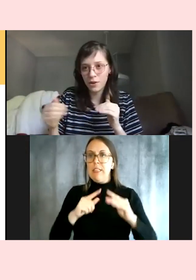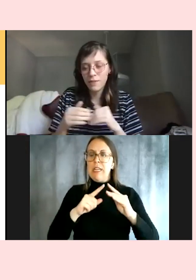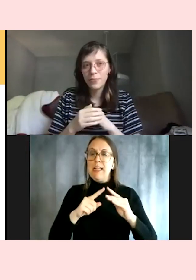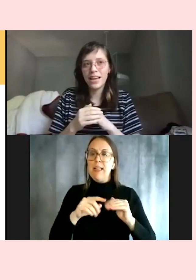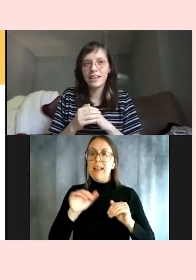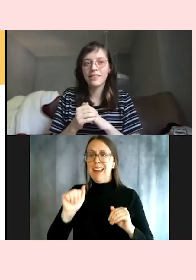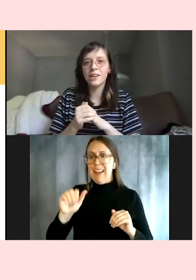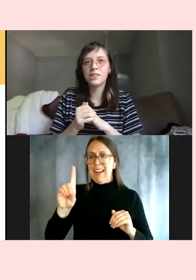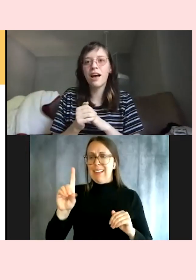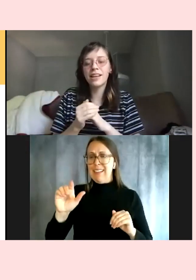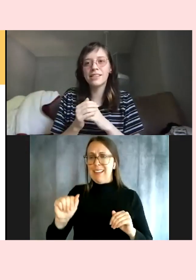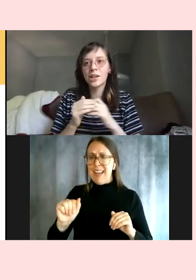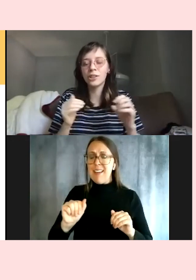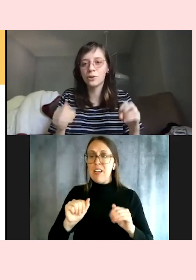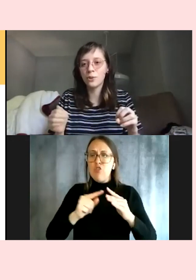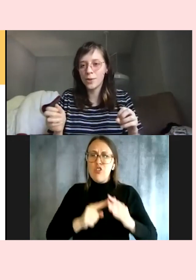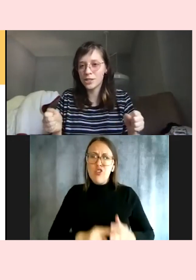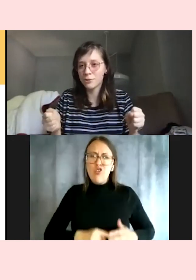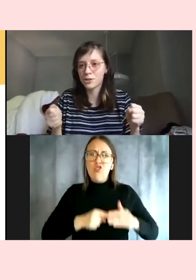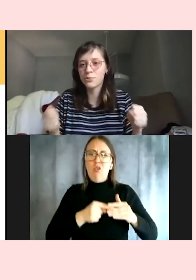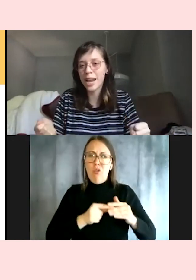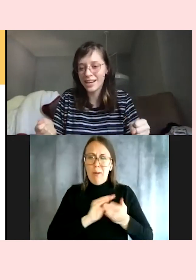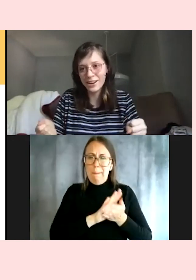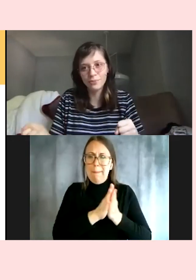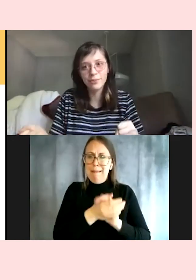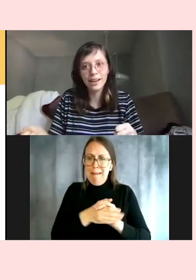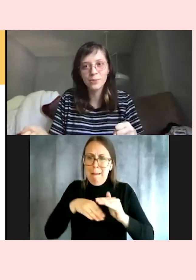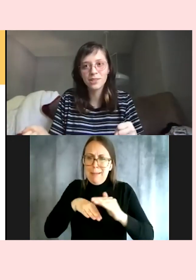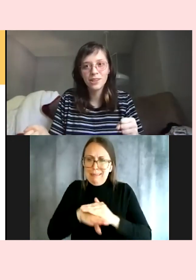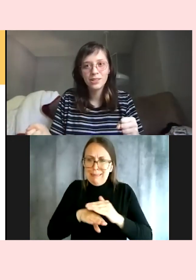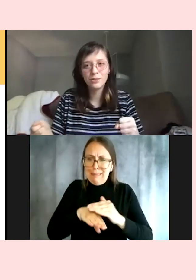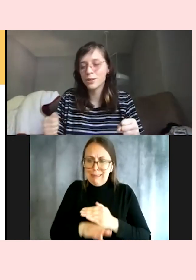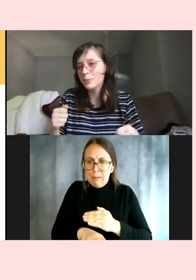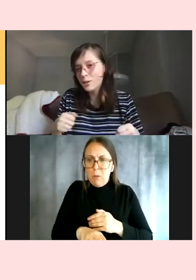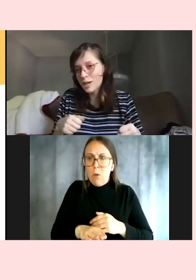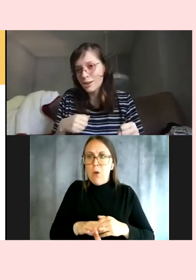like there's not necessarily requirements for terrain on ramps. So, if you're in a wheelchair